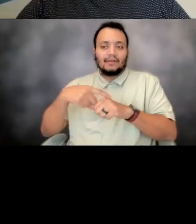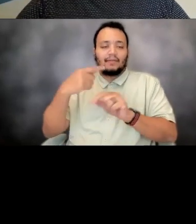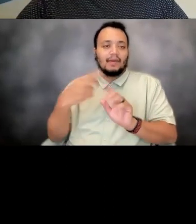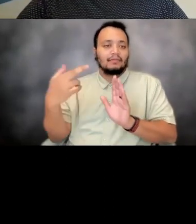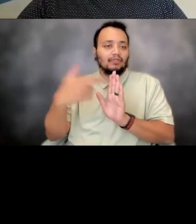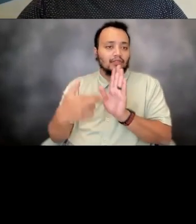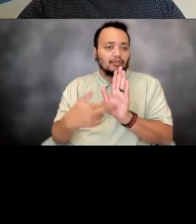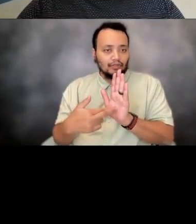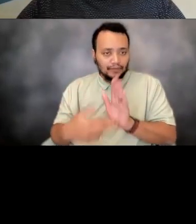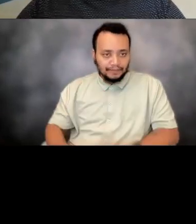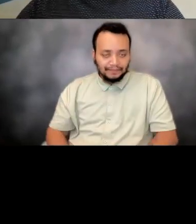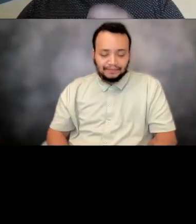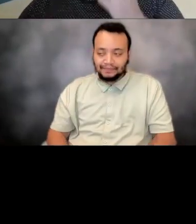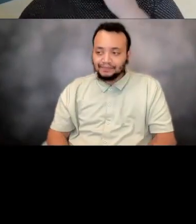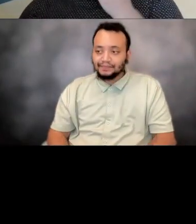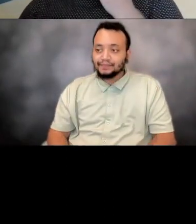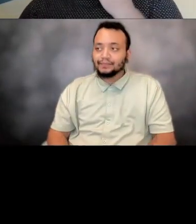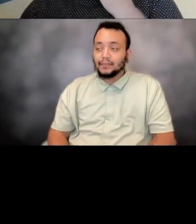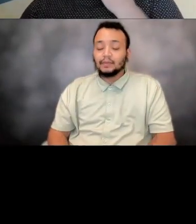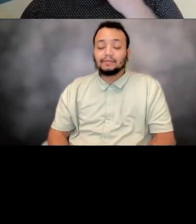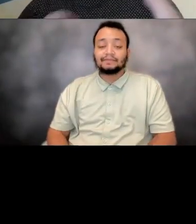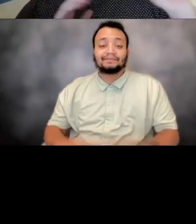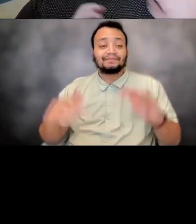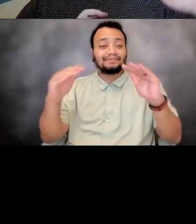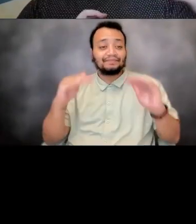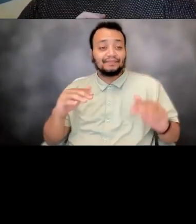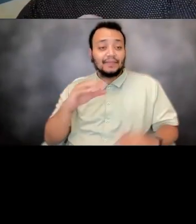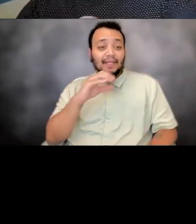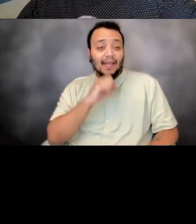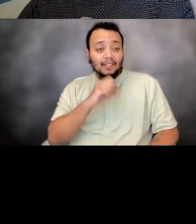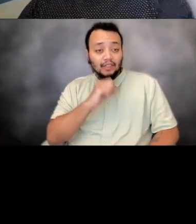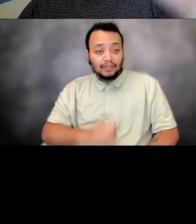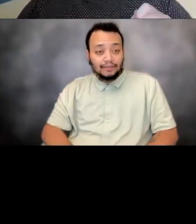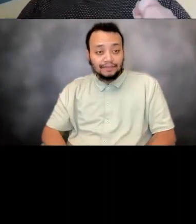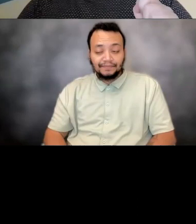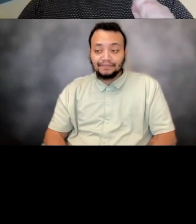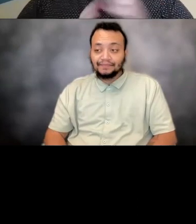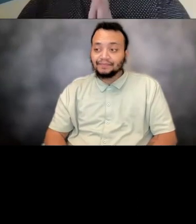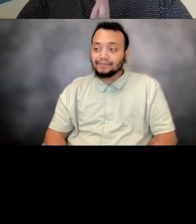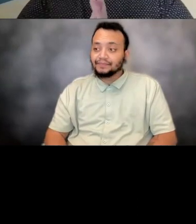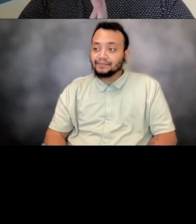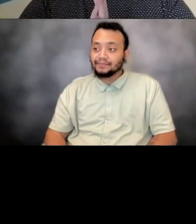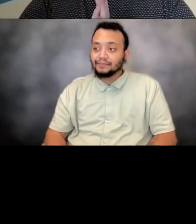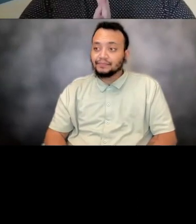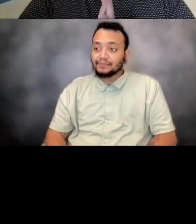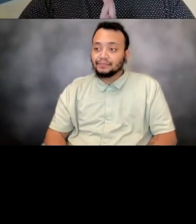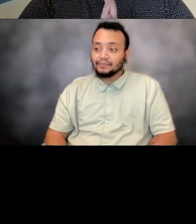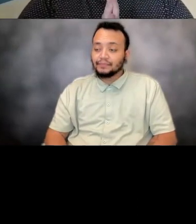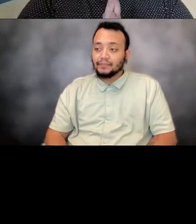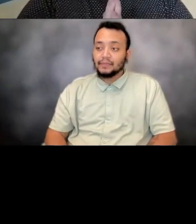So in terms of age, we had the lighter blue is community members.